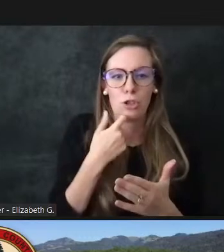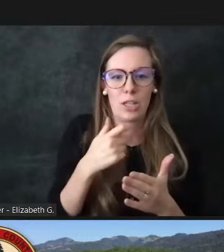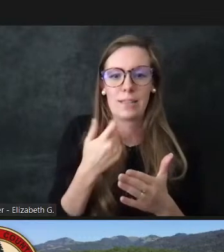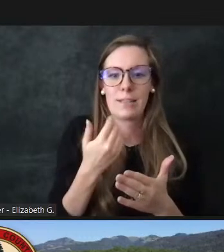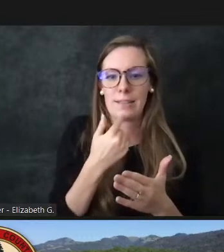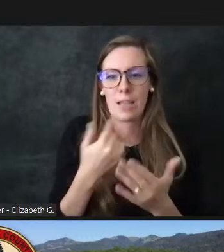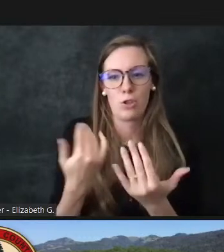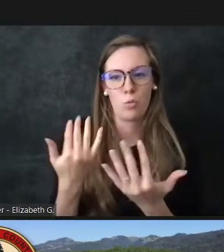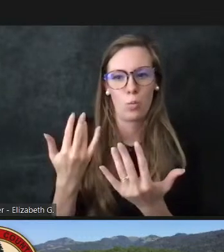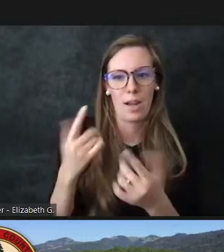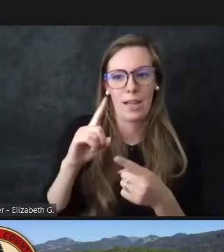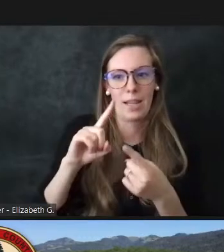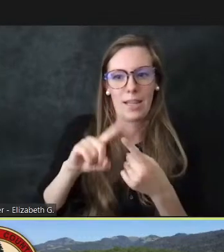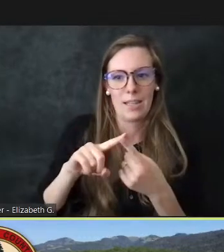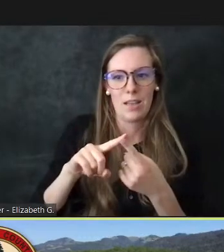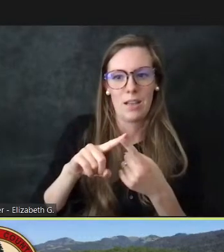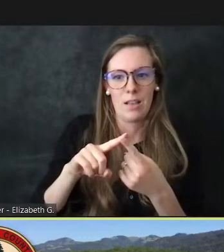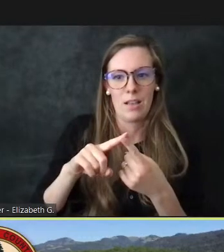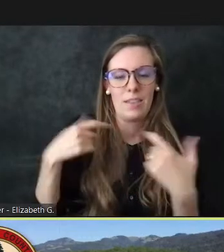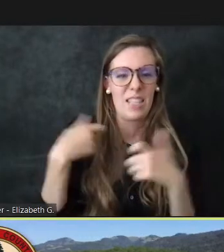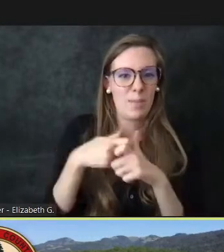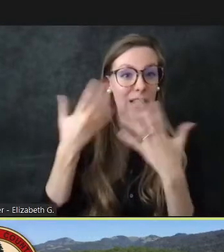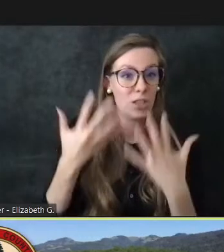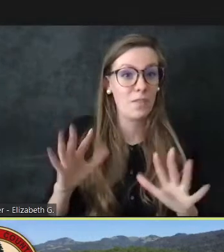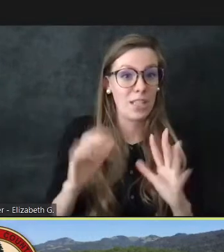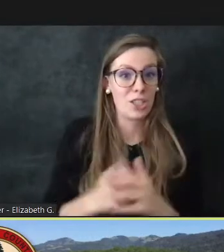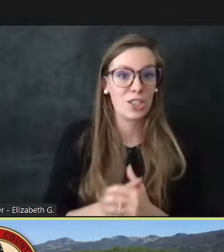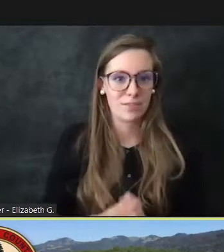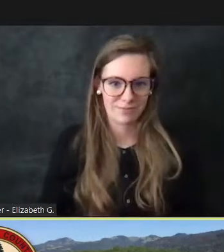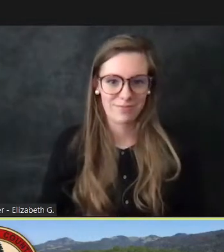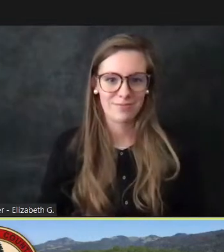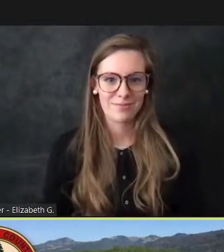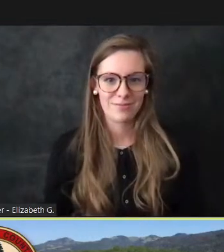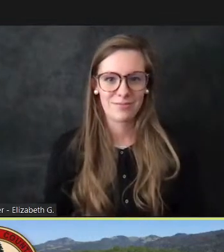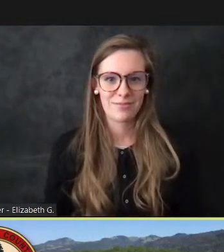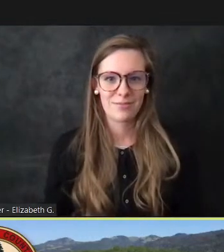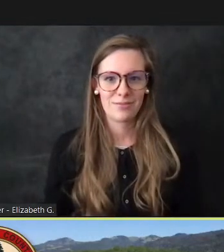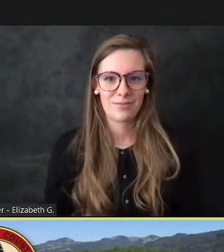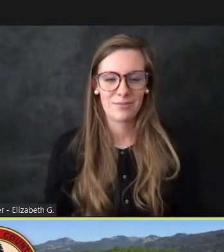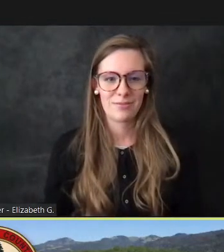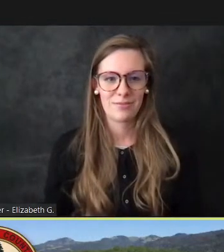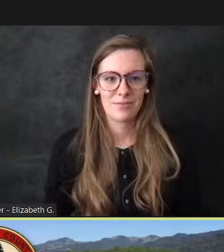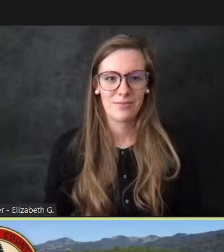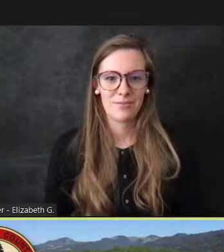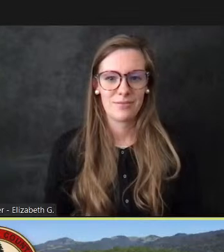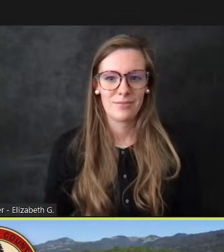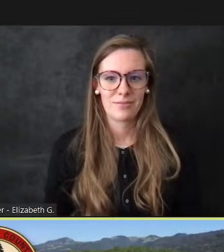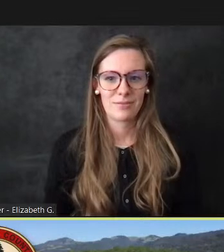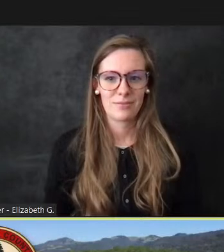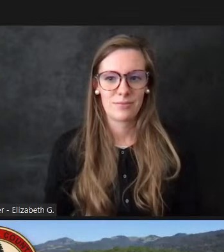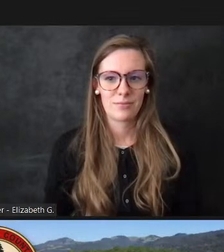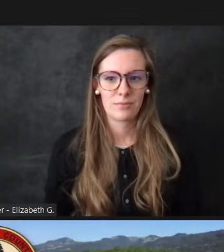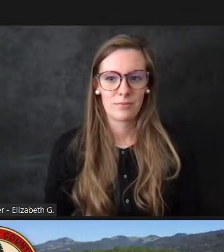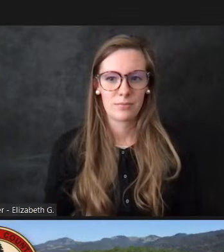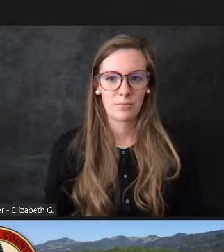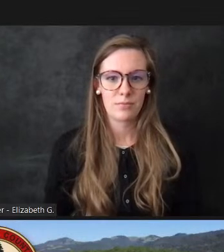So is there something else that somebody wanted to answer this question?